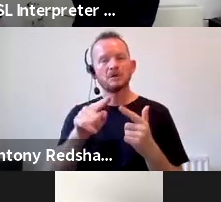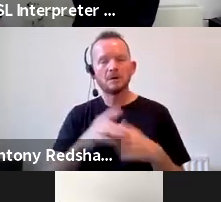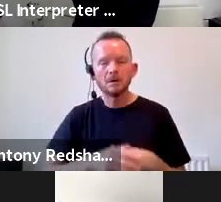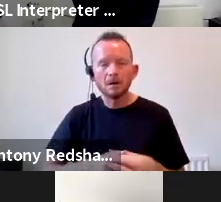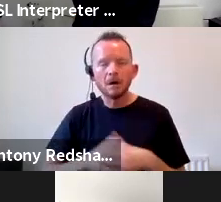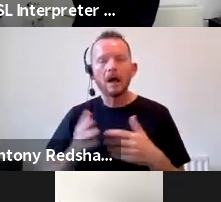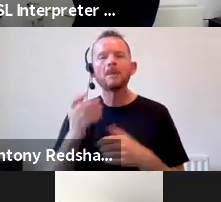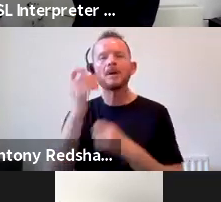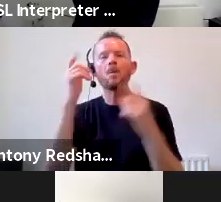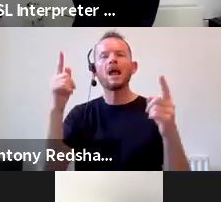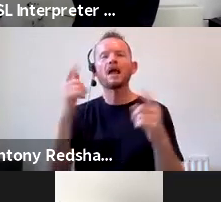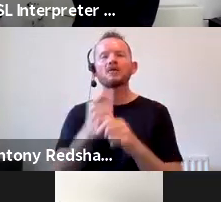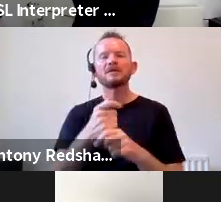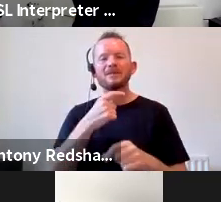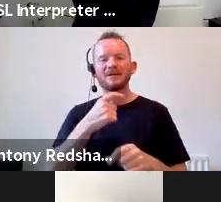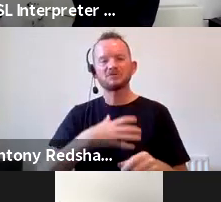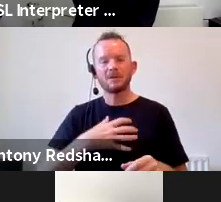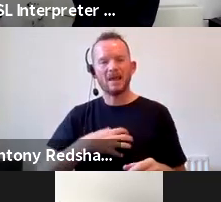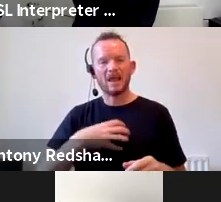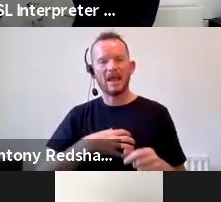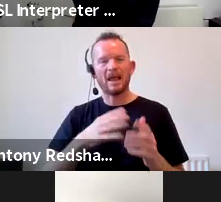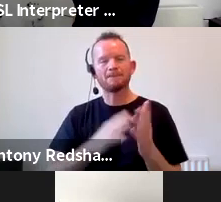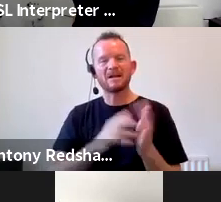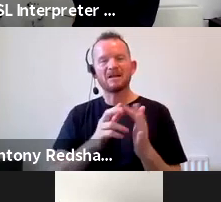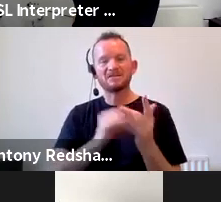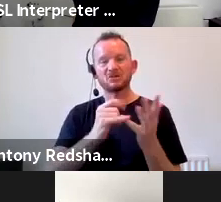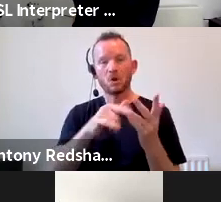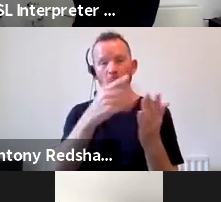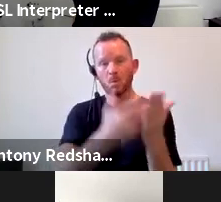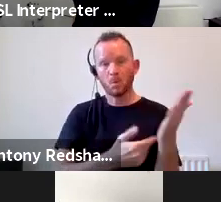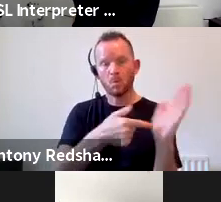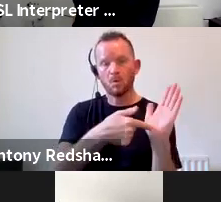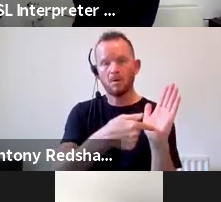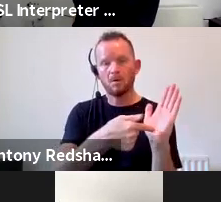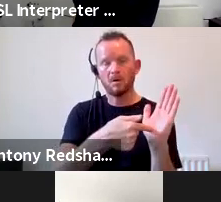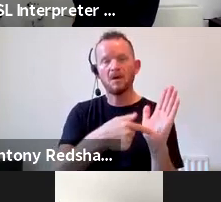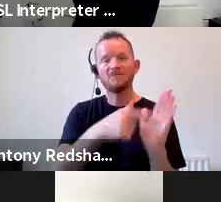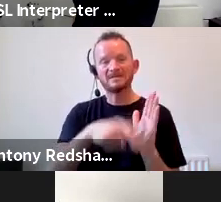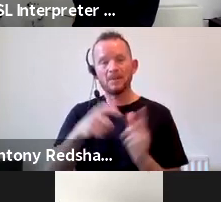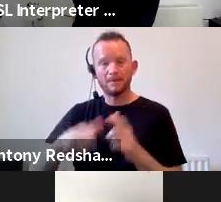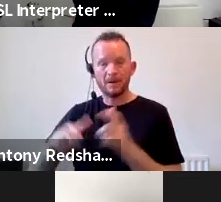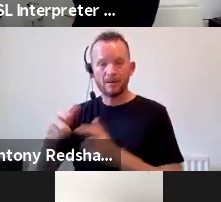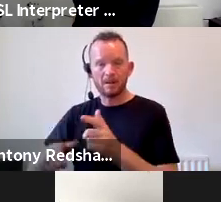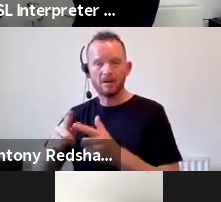And also, you'll be aware of the Greater Manchester mer Manifesto. For several people.